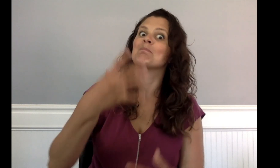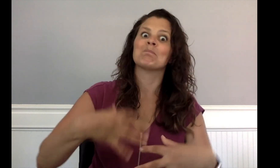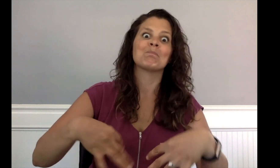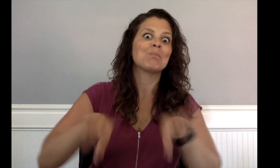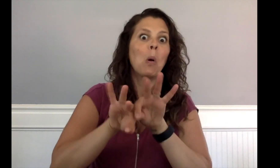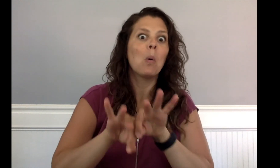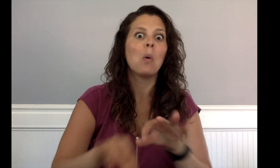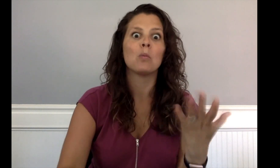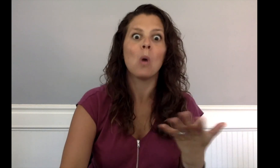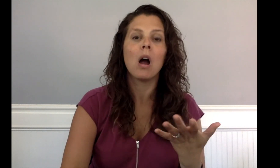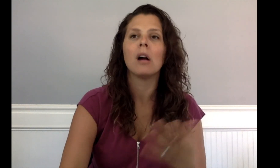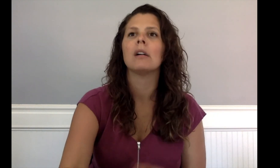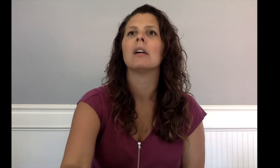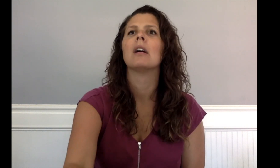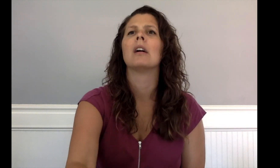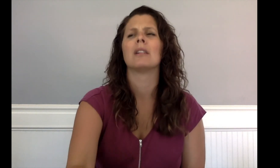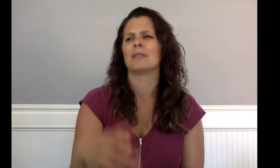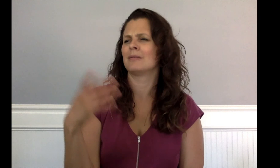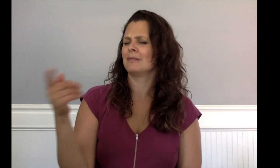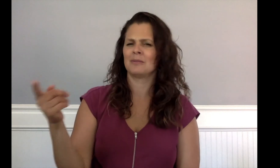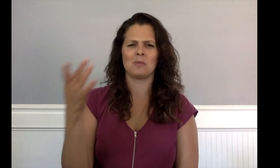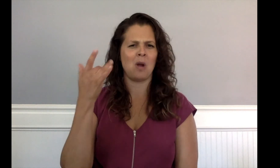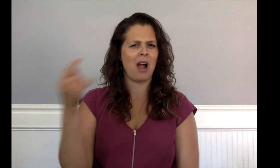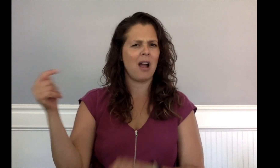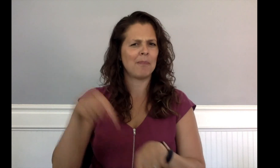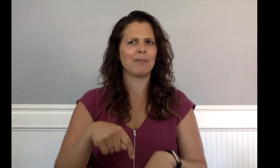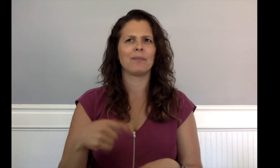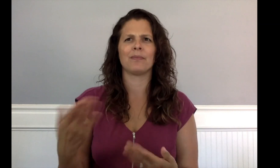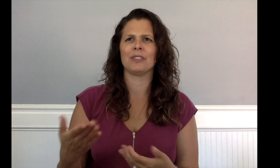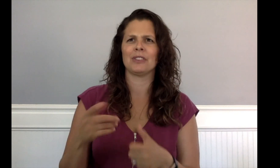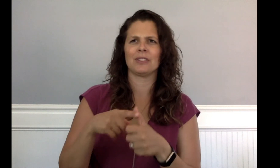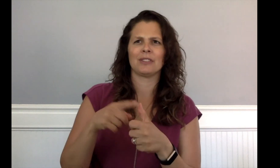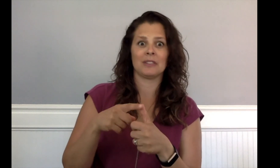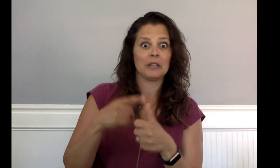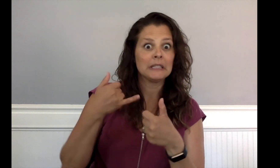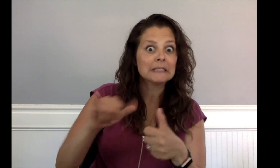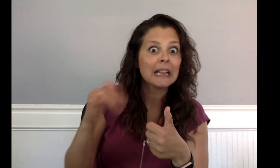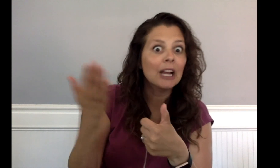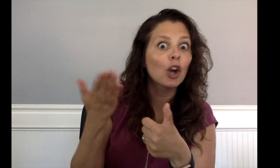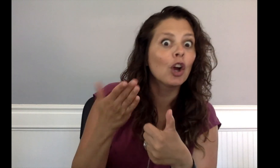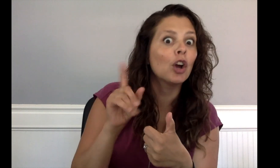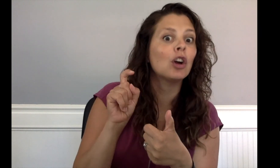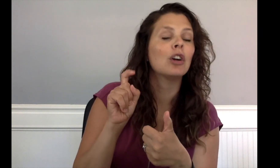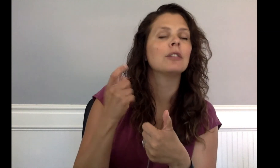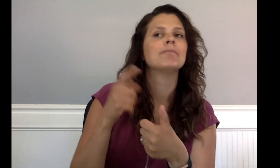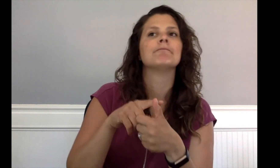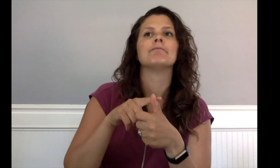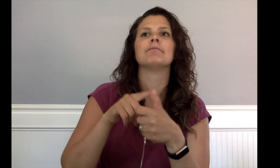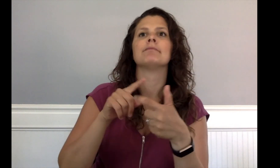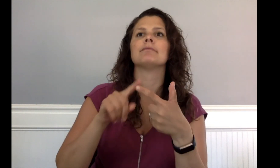First and most important question— were they still here?